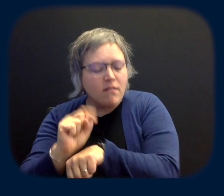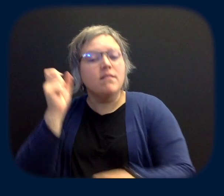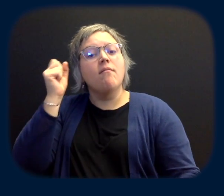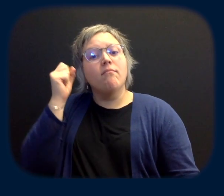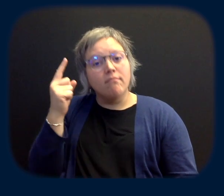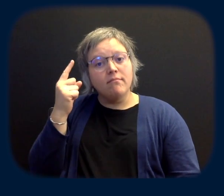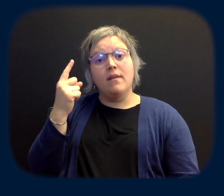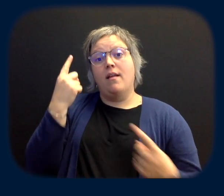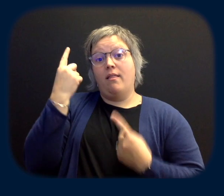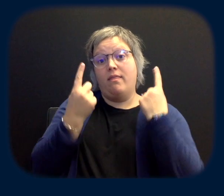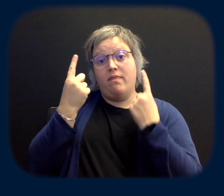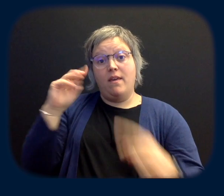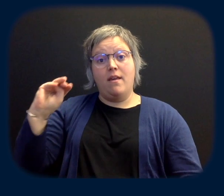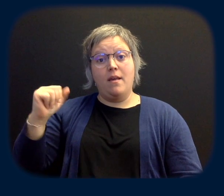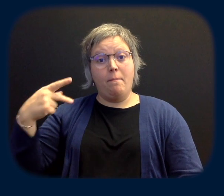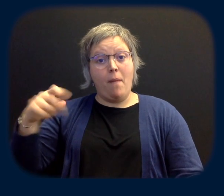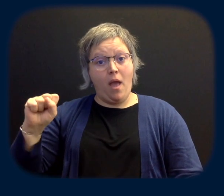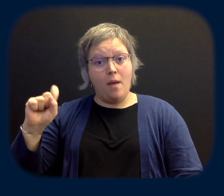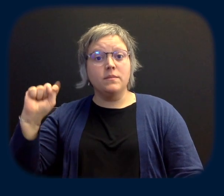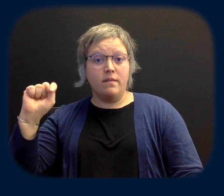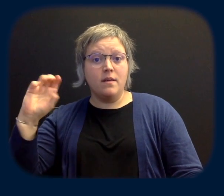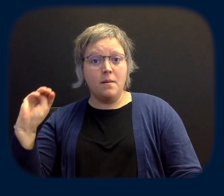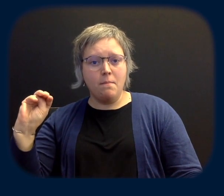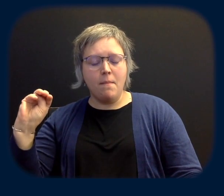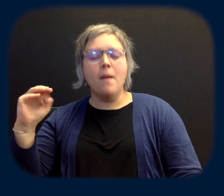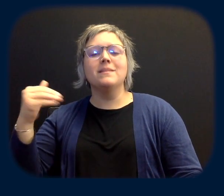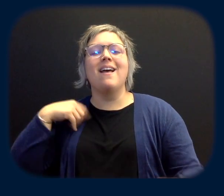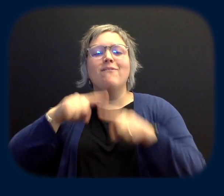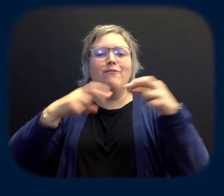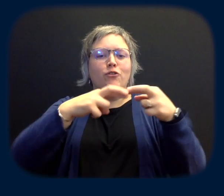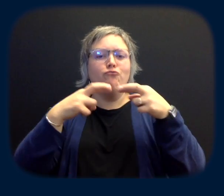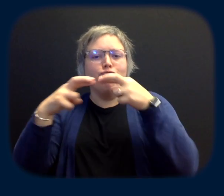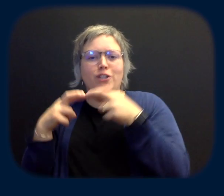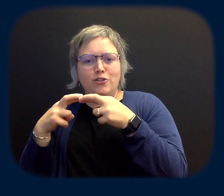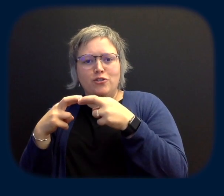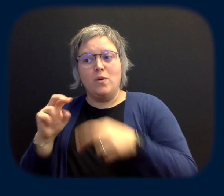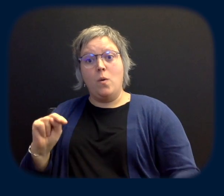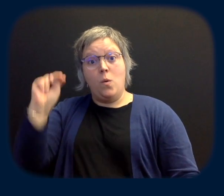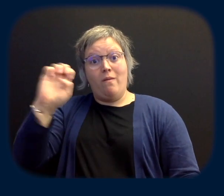Elizabeth Dellamora, who represents the Northeast region of Thinking Maps. I'm going to tell you a